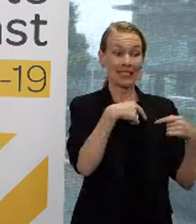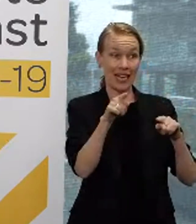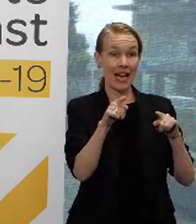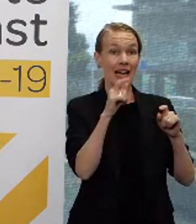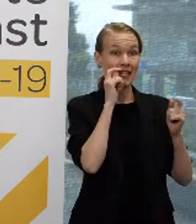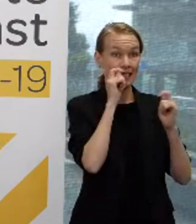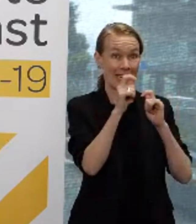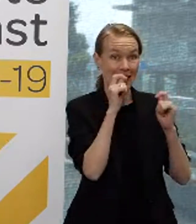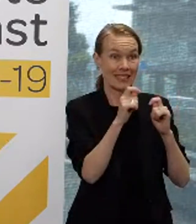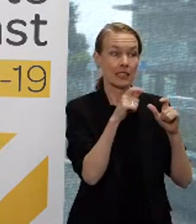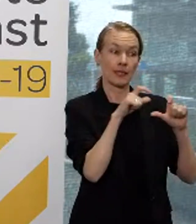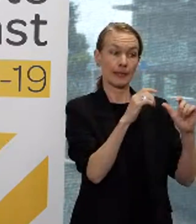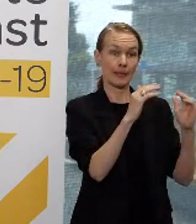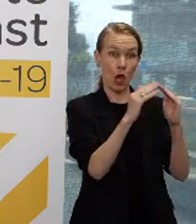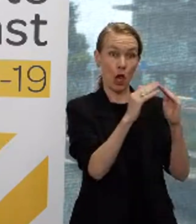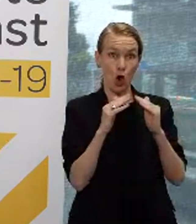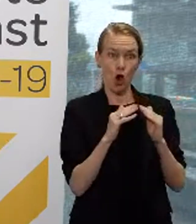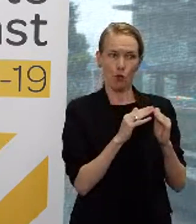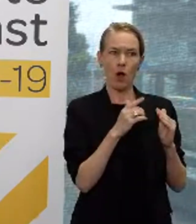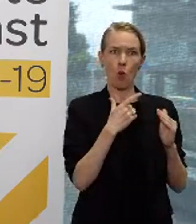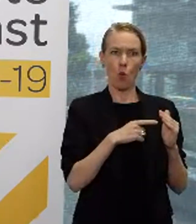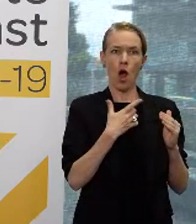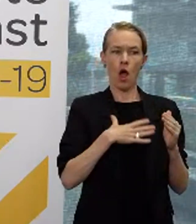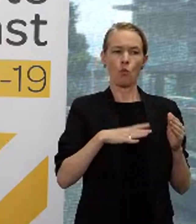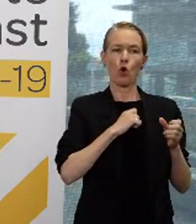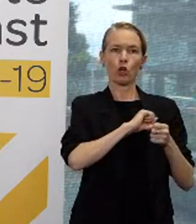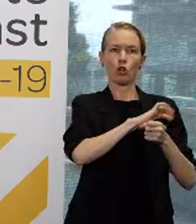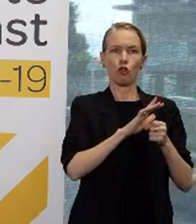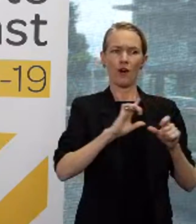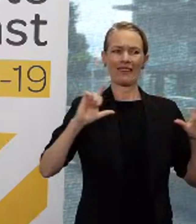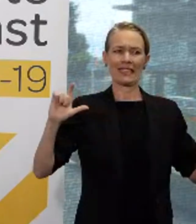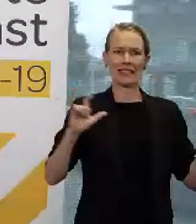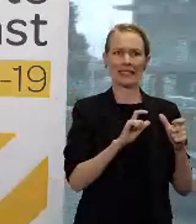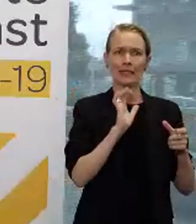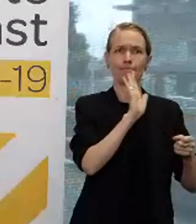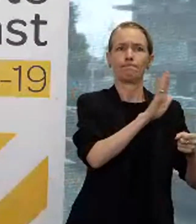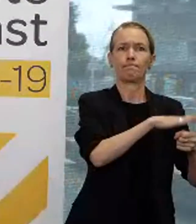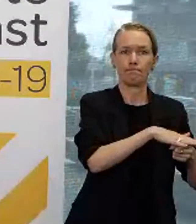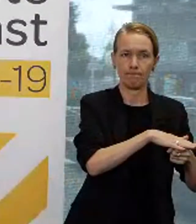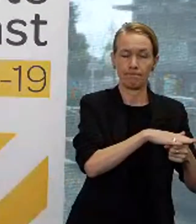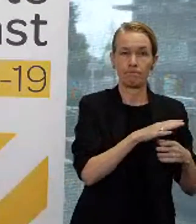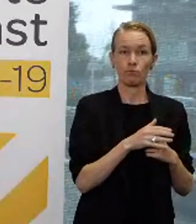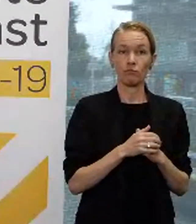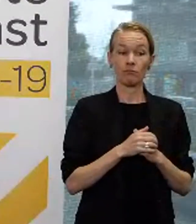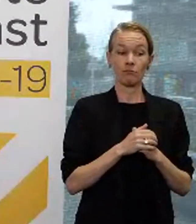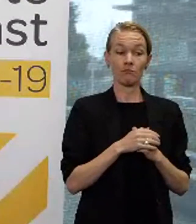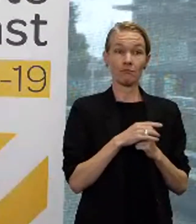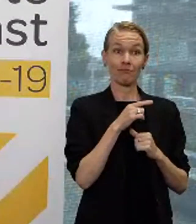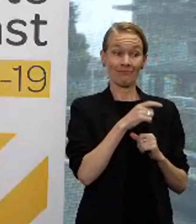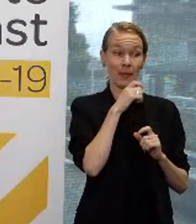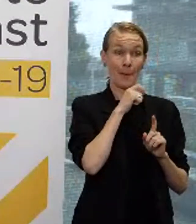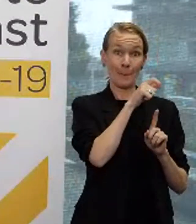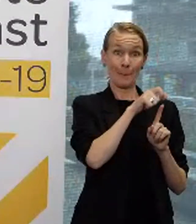and to prevent any further onward transmission. His close contacts are either self-isolating